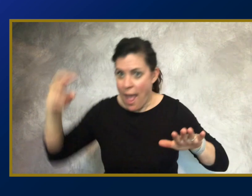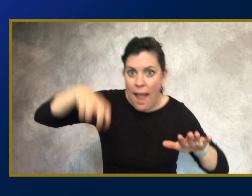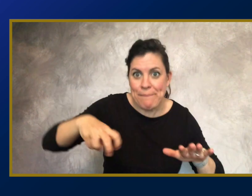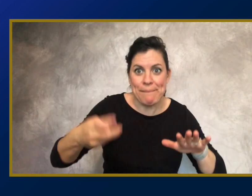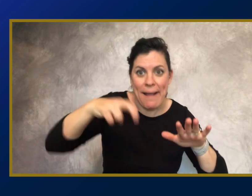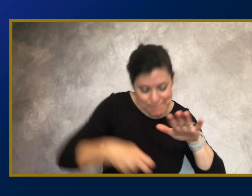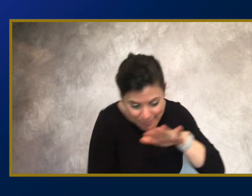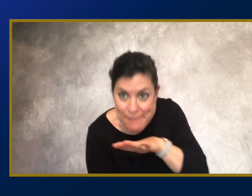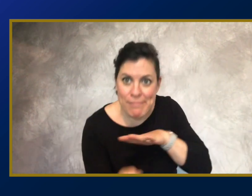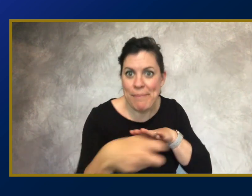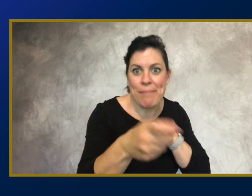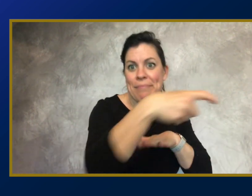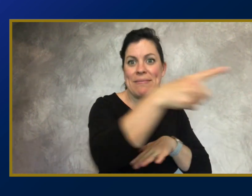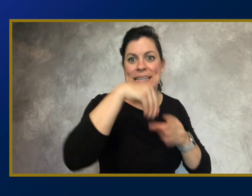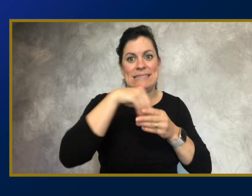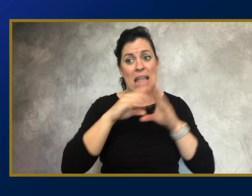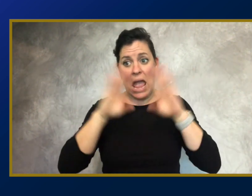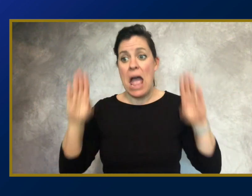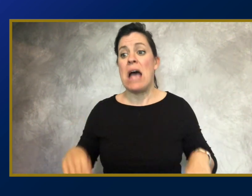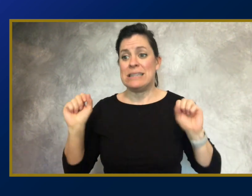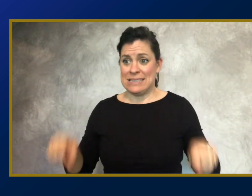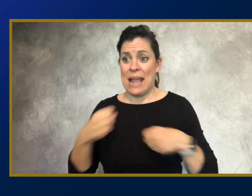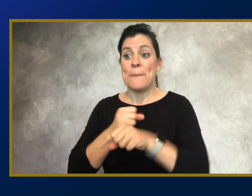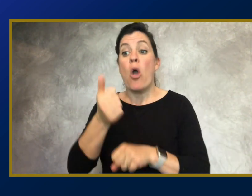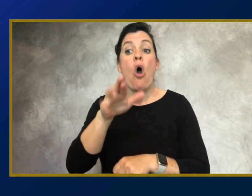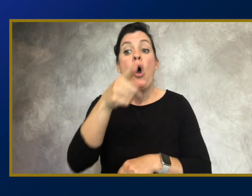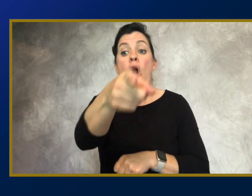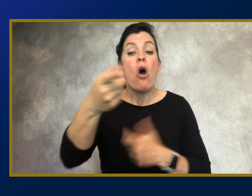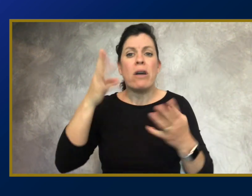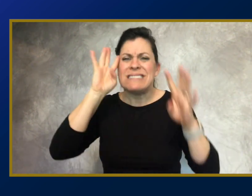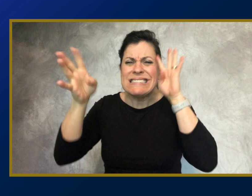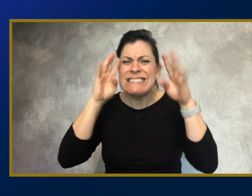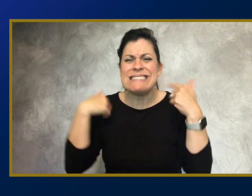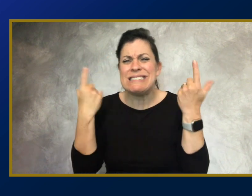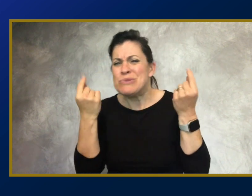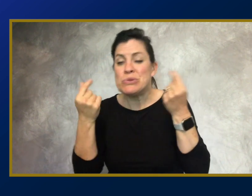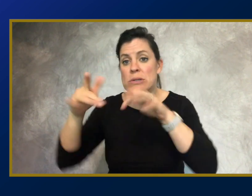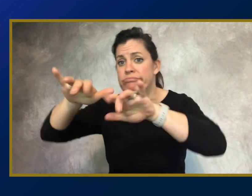get creative and if you need ideas there's a lot of content on the internet. So, that's our talk